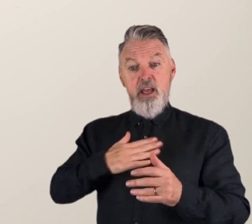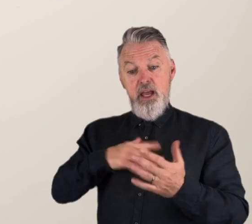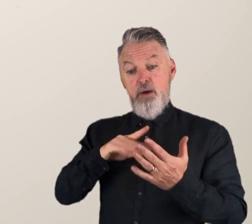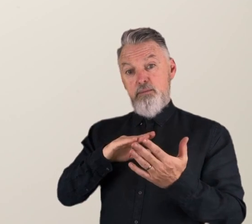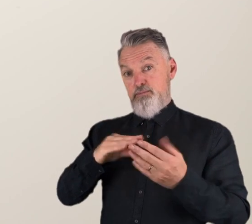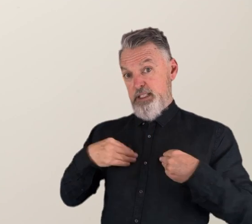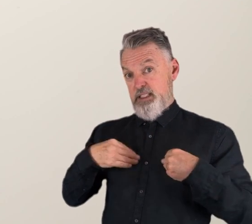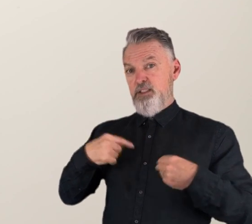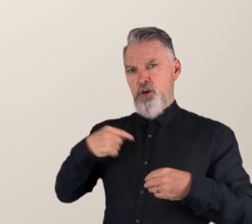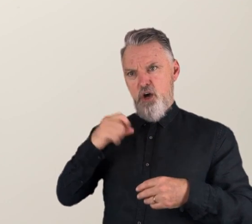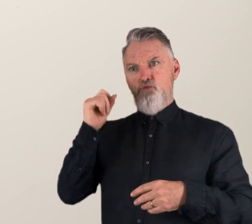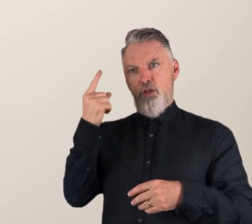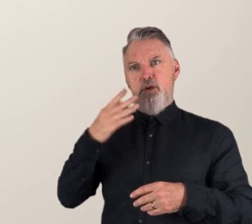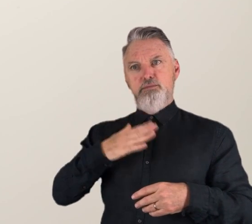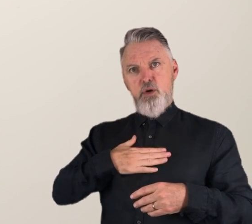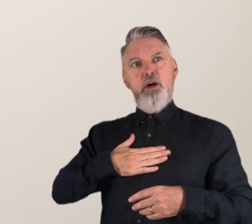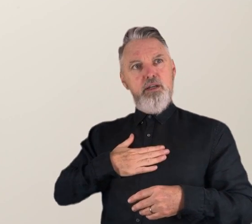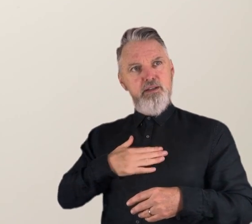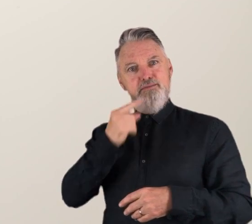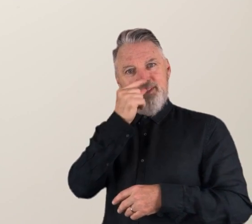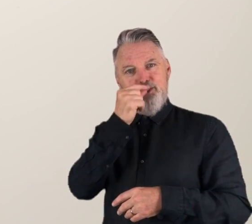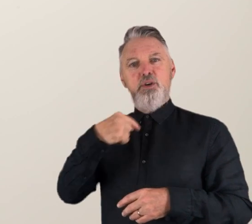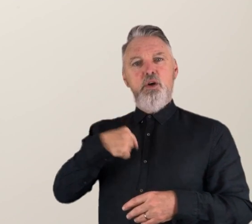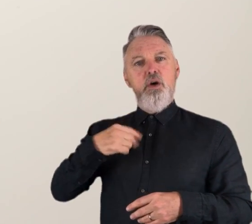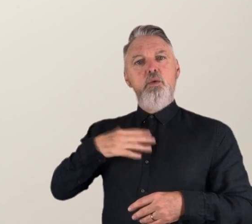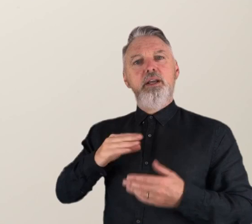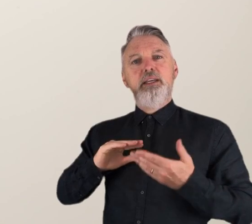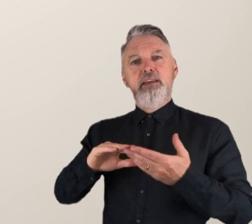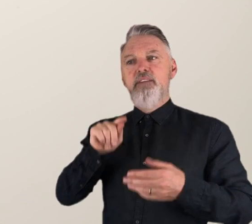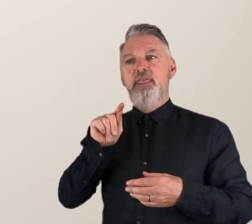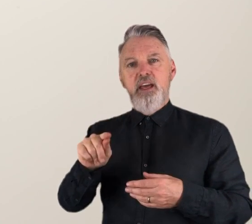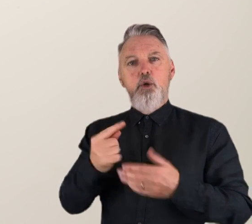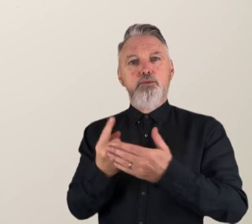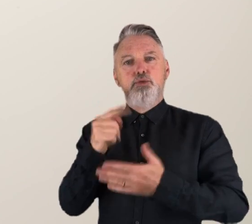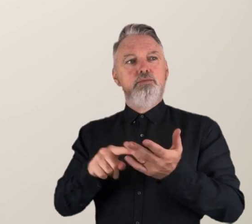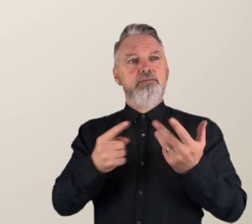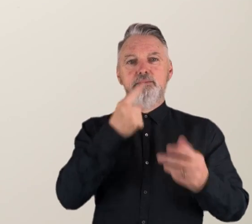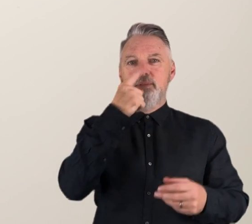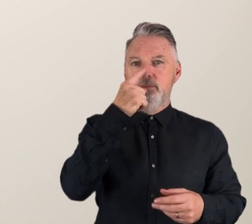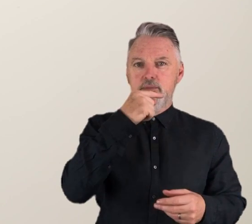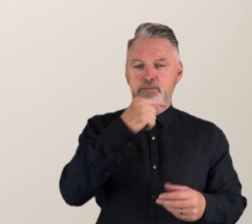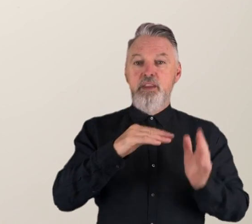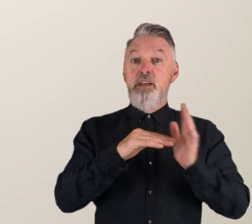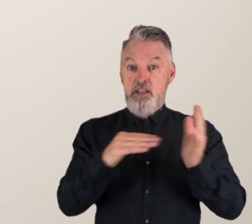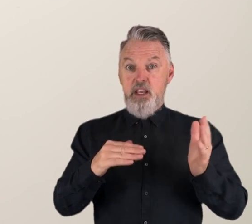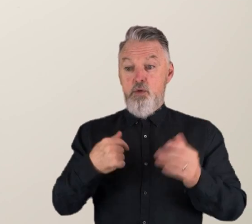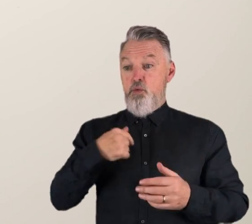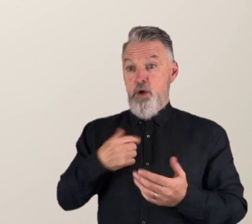I’ve been able to realise my own potential, and we want to give that opportunity to others. Now we use the revenue we generate to hire more